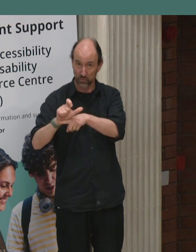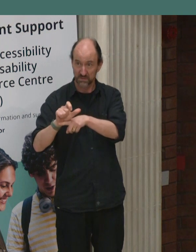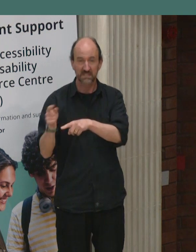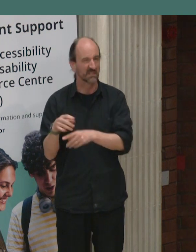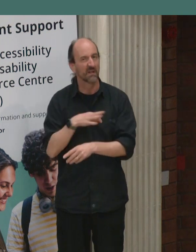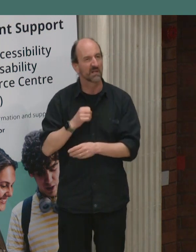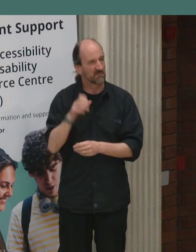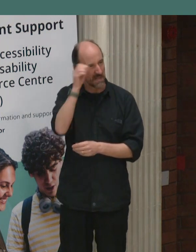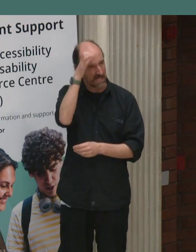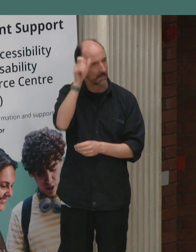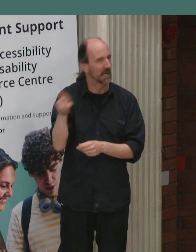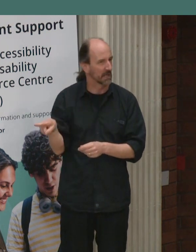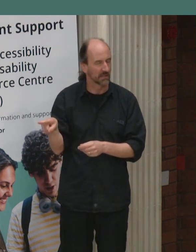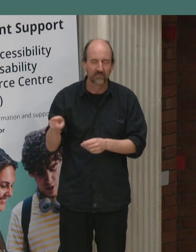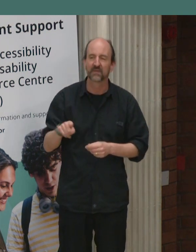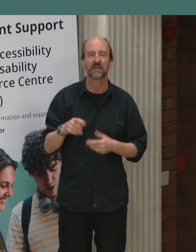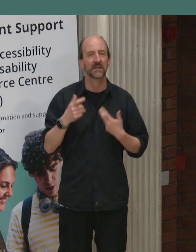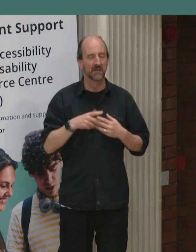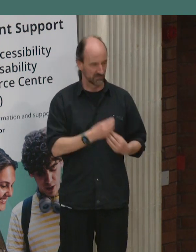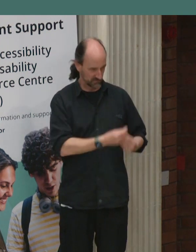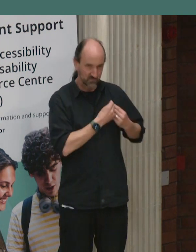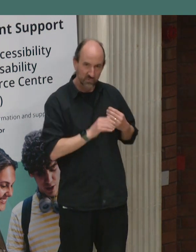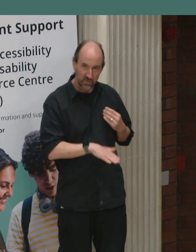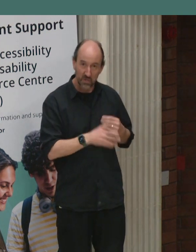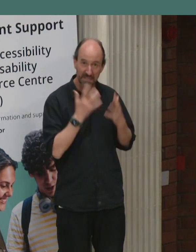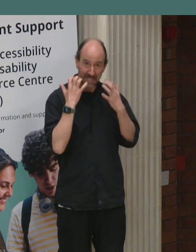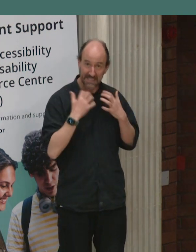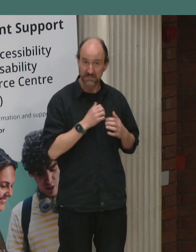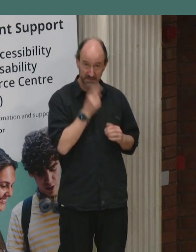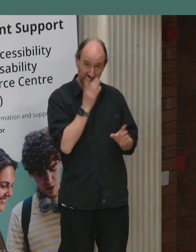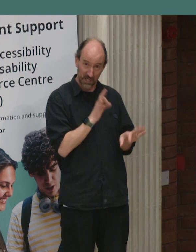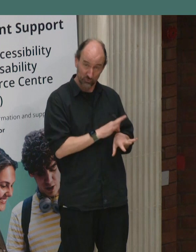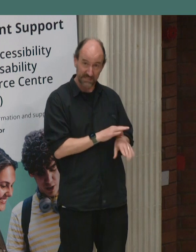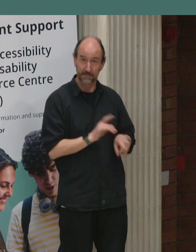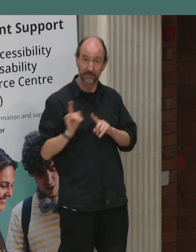having trained and is working as a consultant in Child and Adolescent Psychiatry and as a research